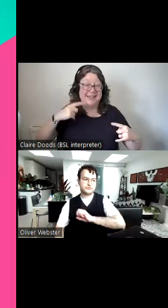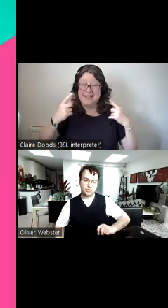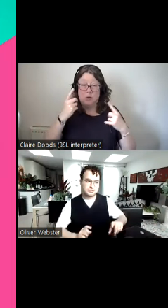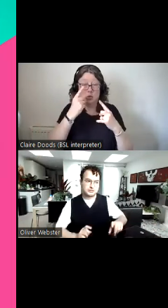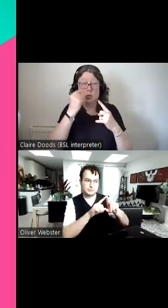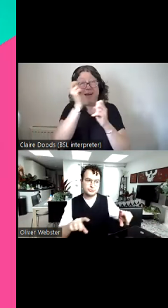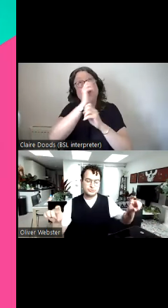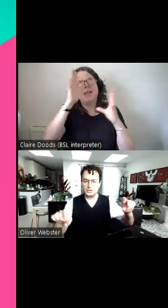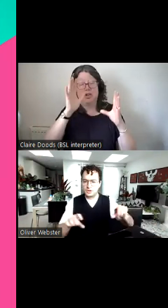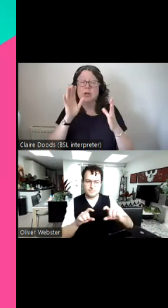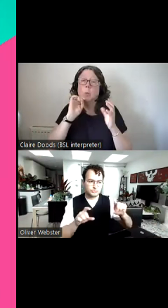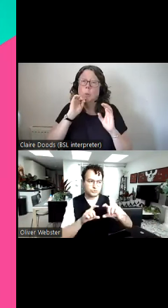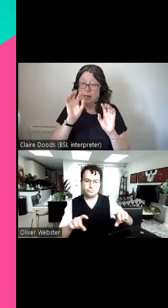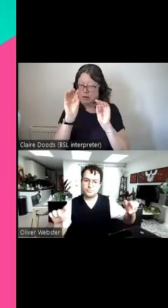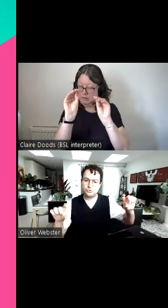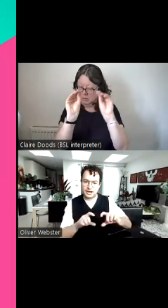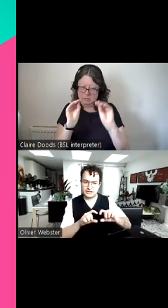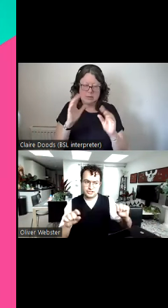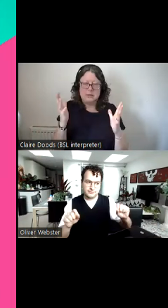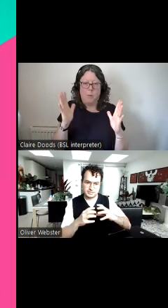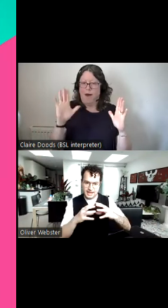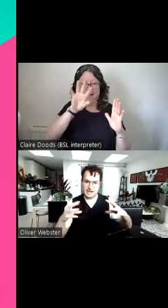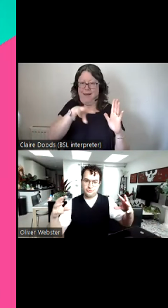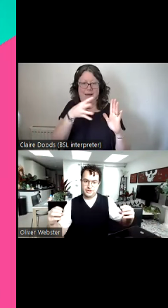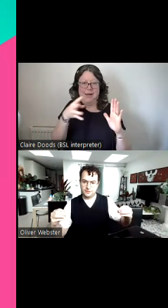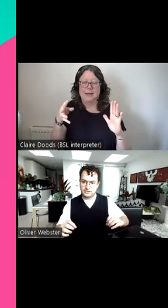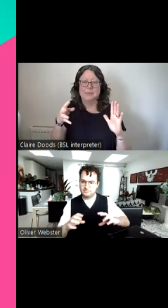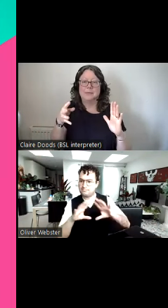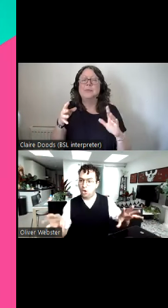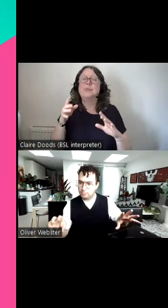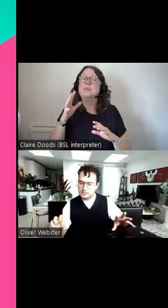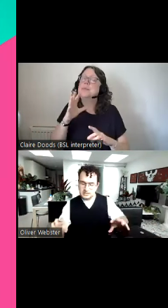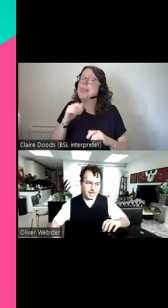you've got this blue boomerang-shaped area, a big blob.